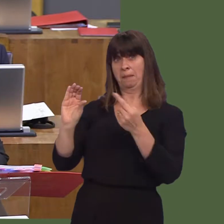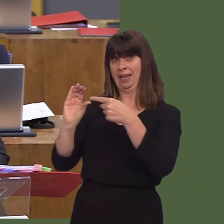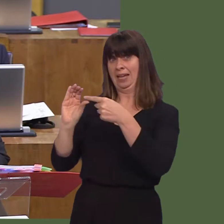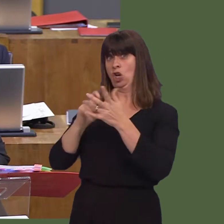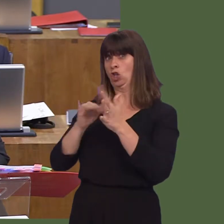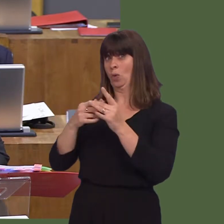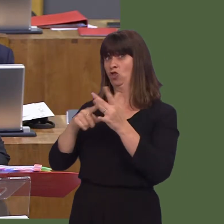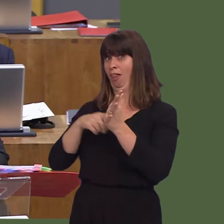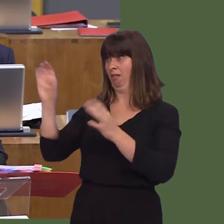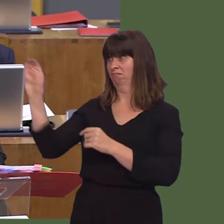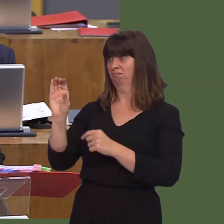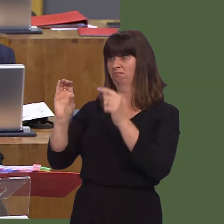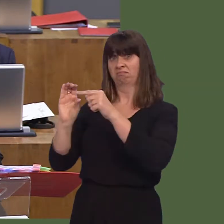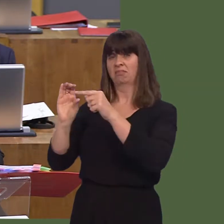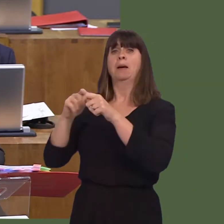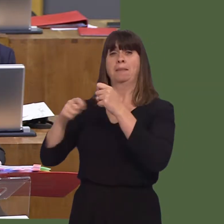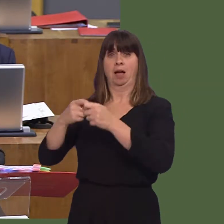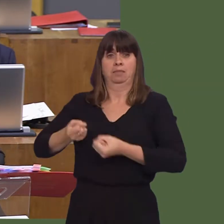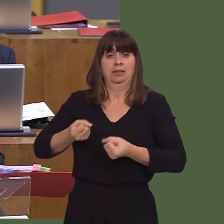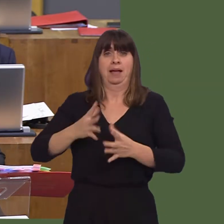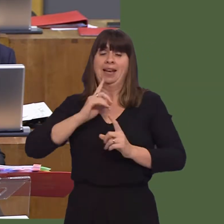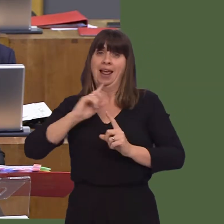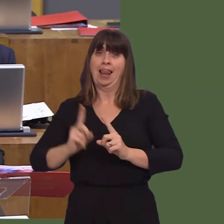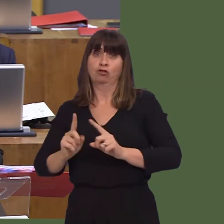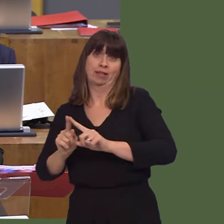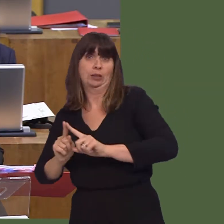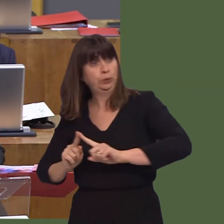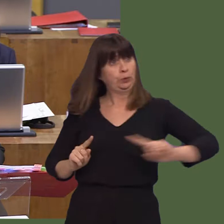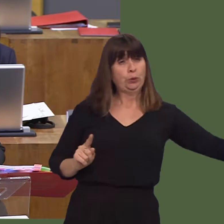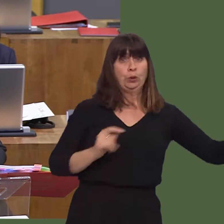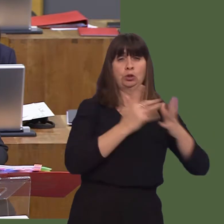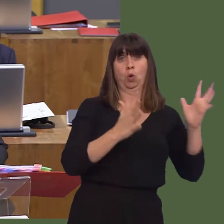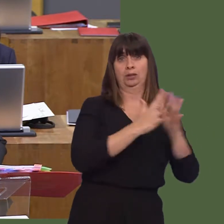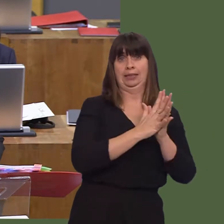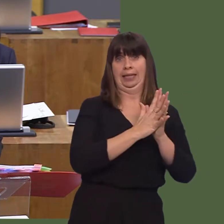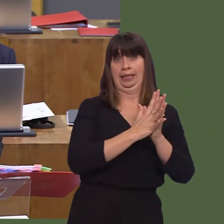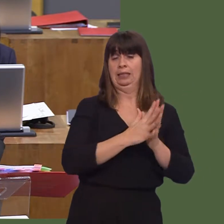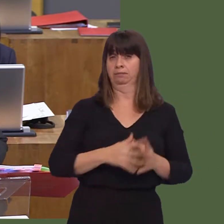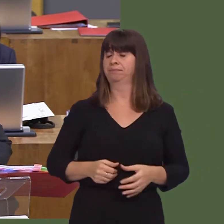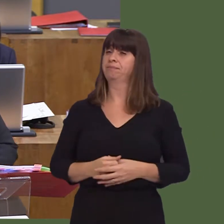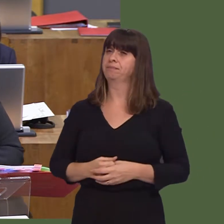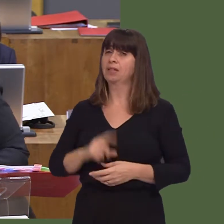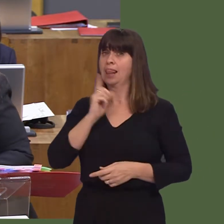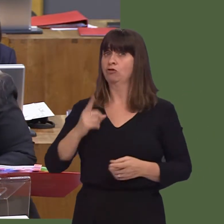for HS2 and electrify the train line all the way to Swansea. Y Llywydd / The Llywydd: Arweinydd Plaid Cymru, Adam Price.